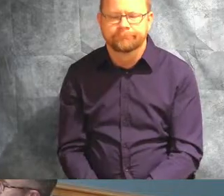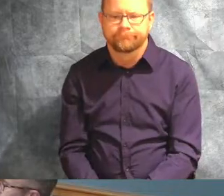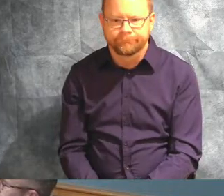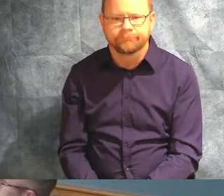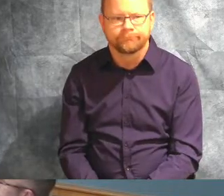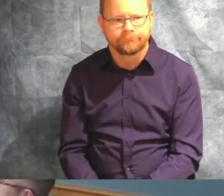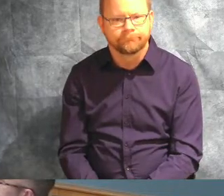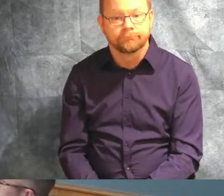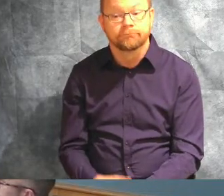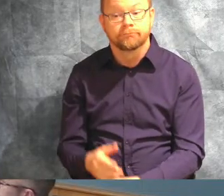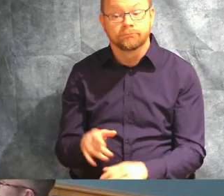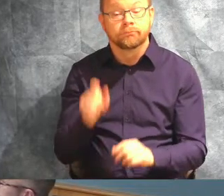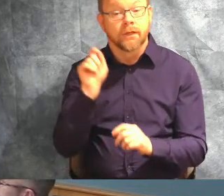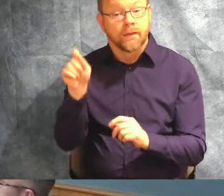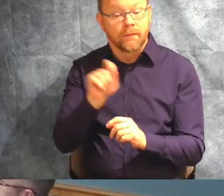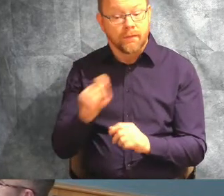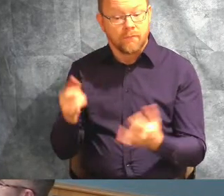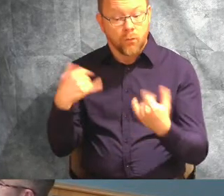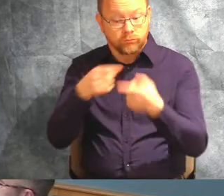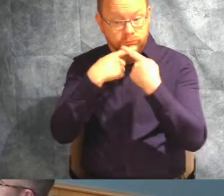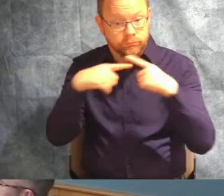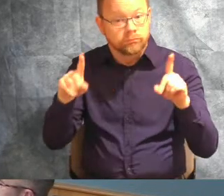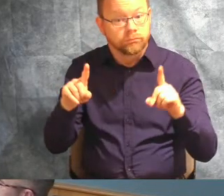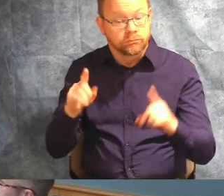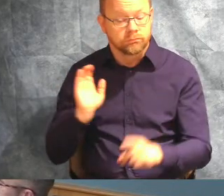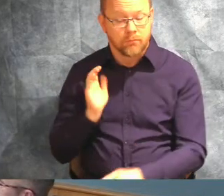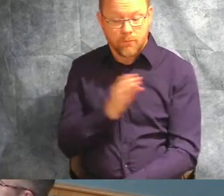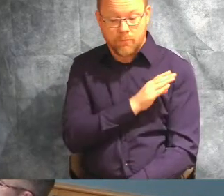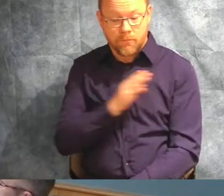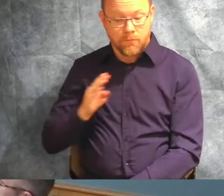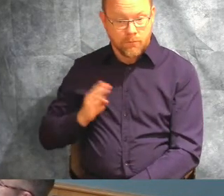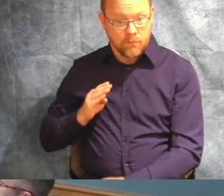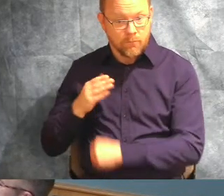Now therefore, be it proclaimed that the Board of County Commissioners of Hamilton County does